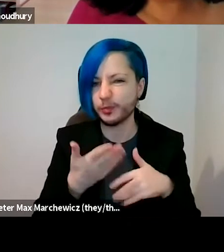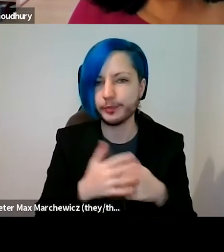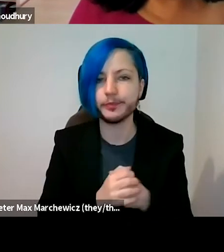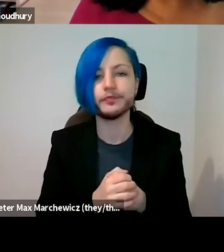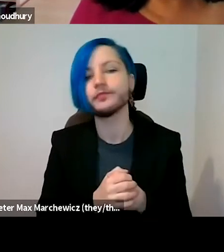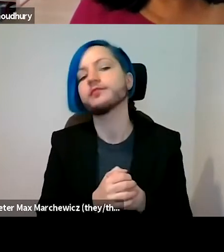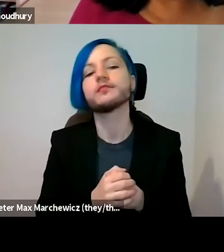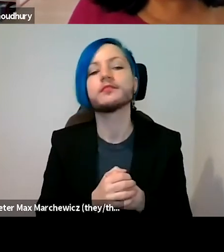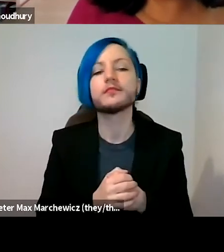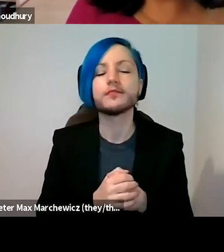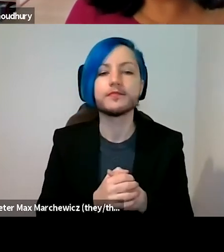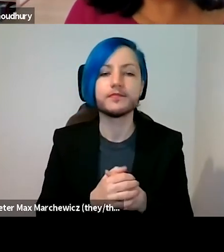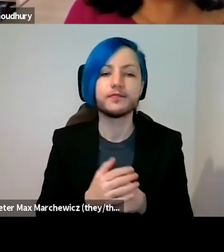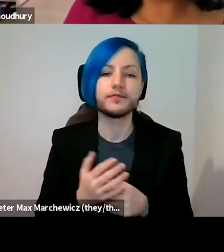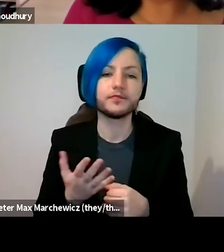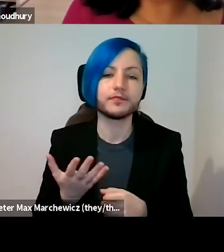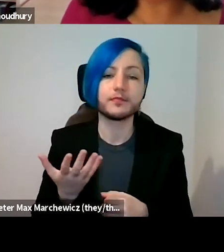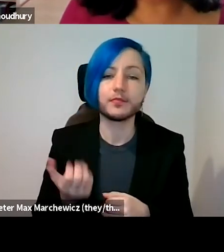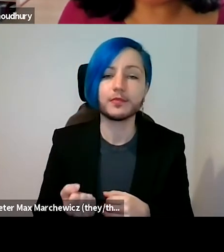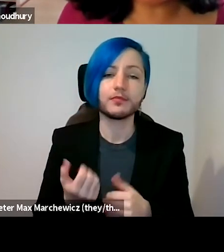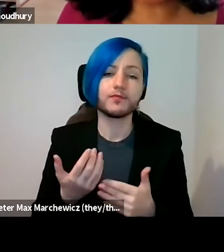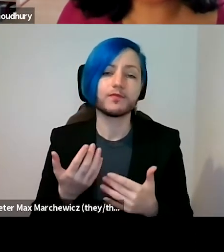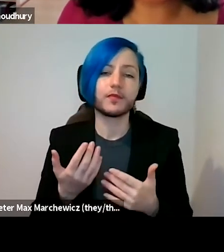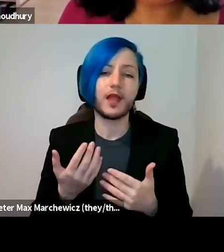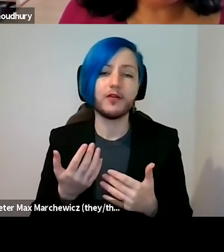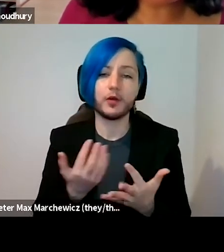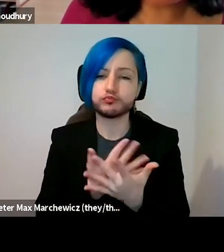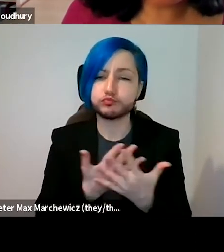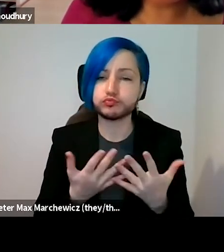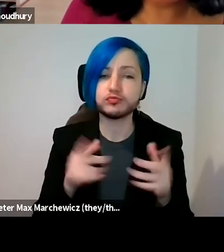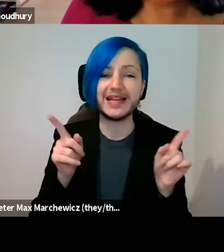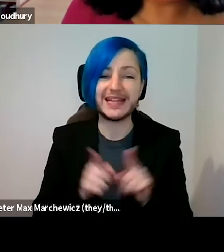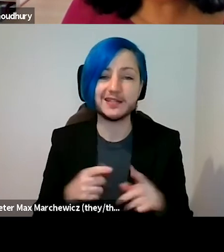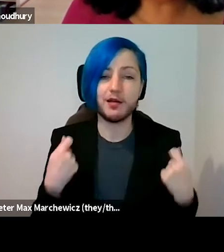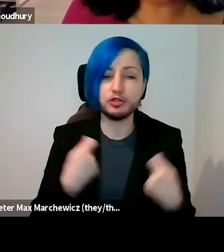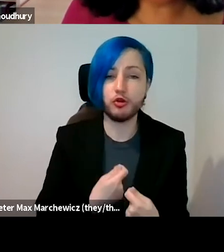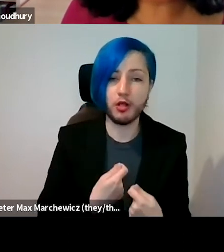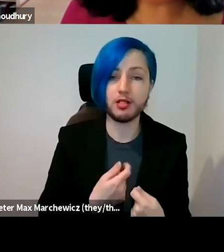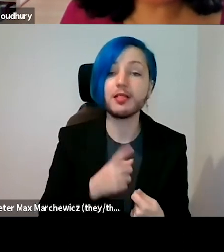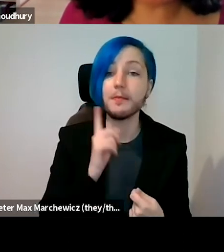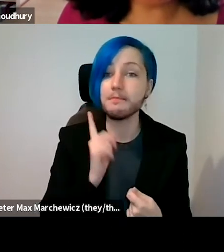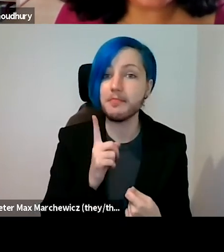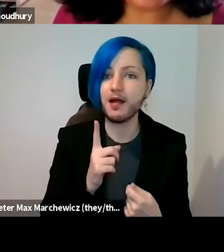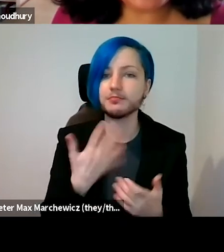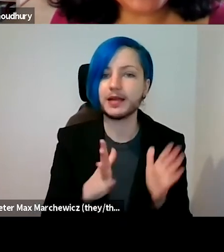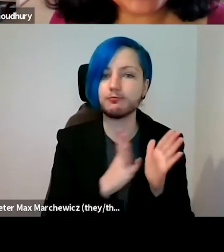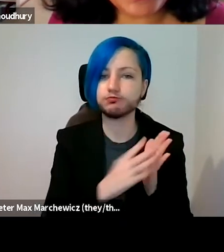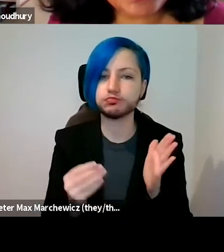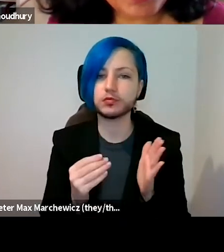to be derived from his extensive stock of India shawls, by copying the most esteemed Asiatic designs,